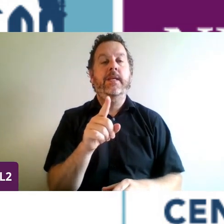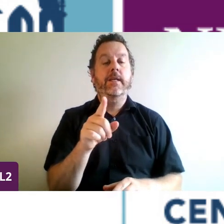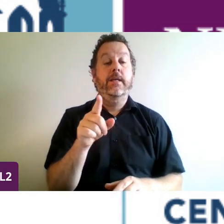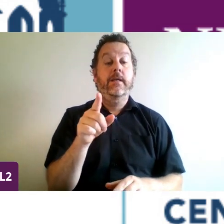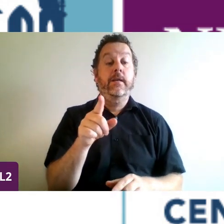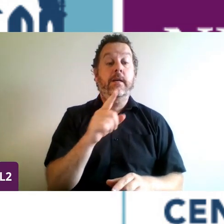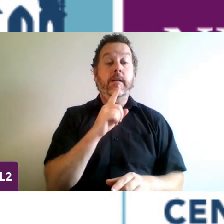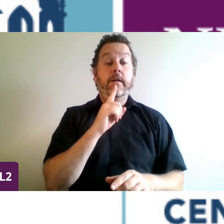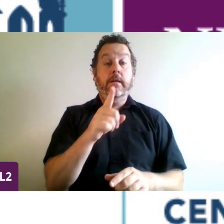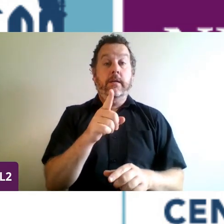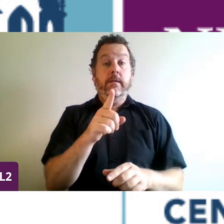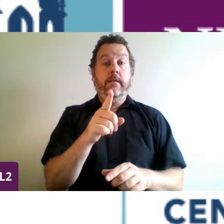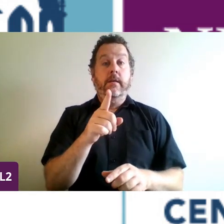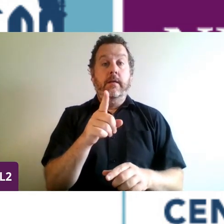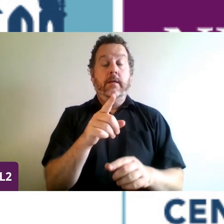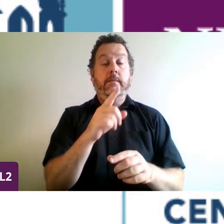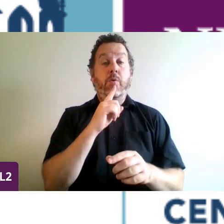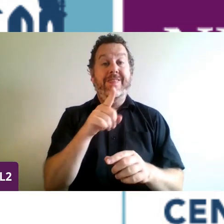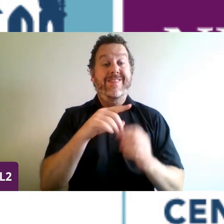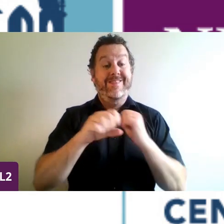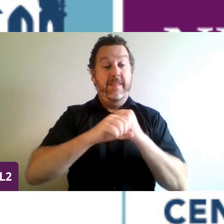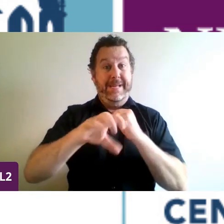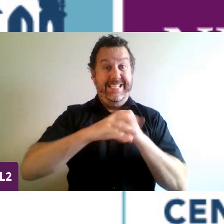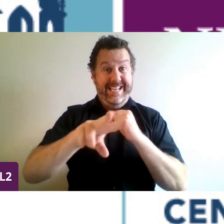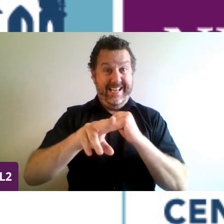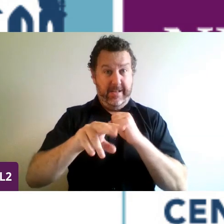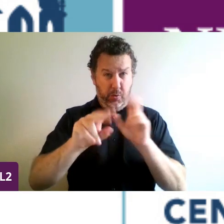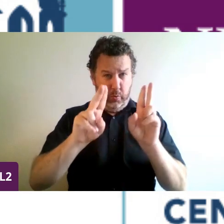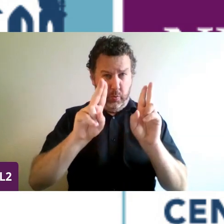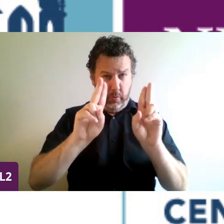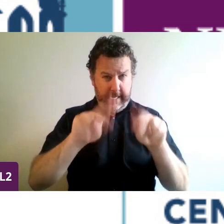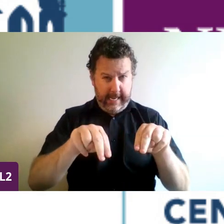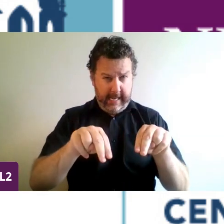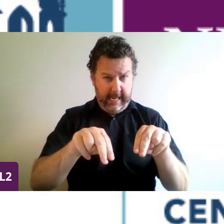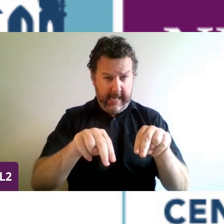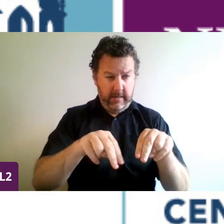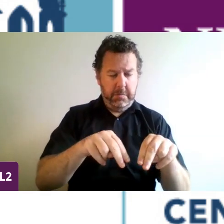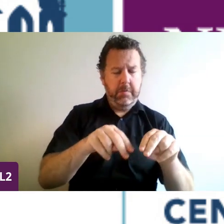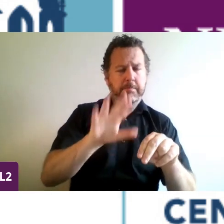allowed to be made accessible is pretty severely limited with audiovisual content being specifically excluded